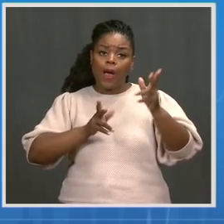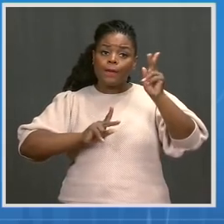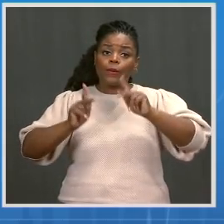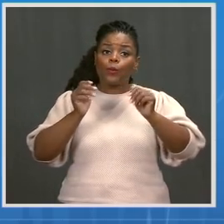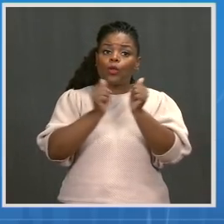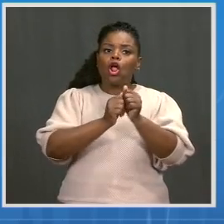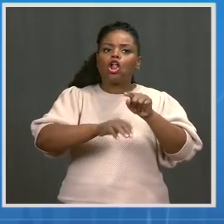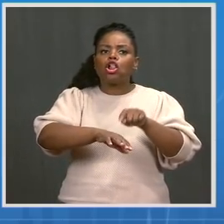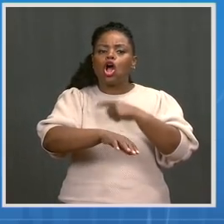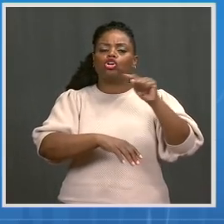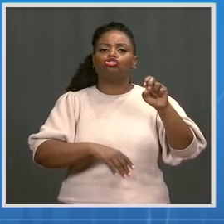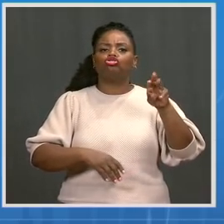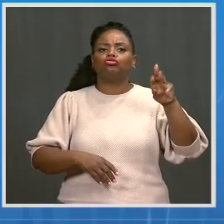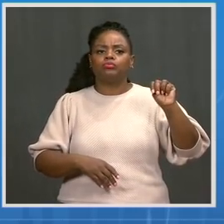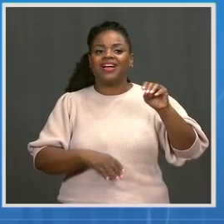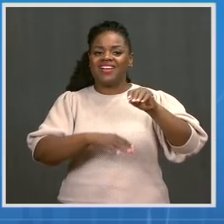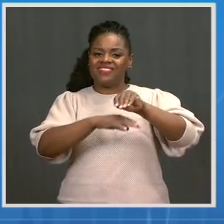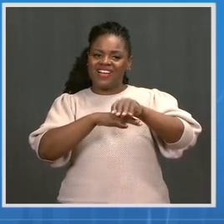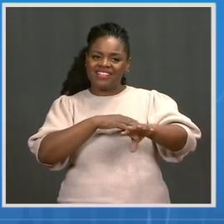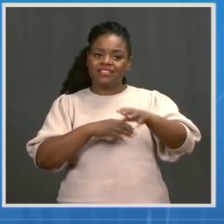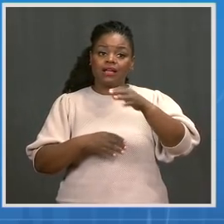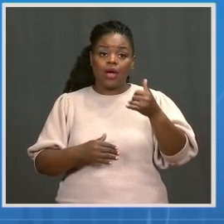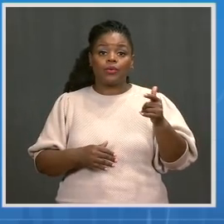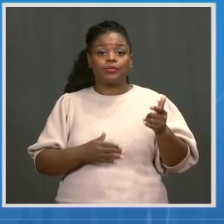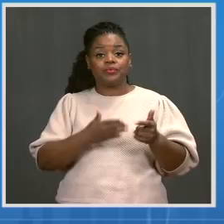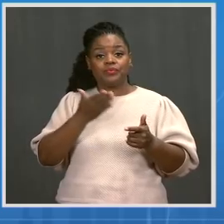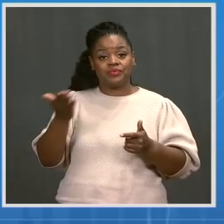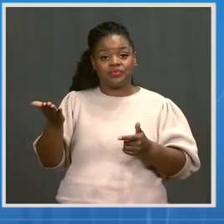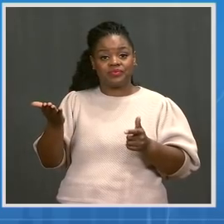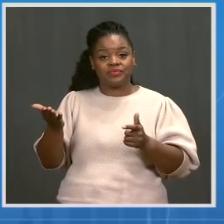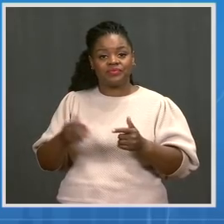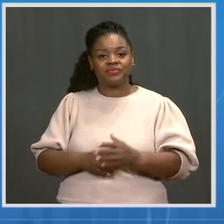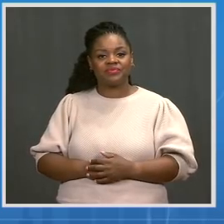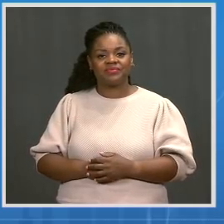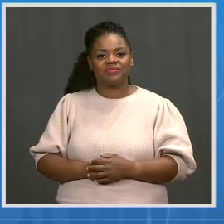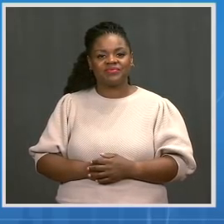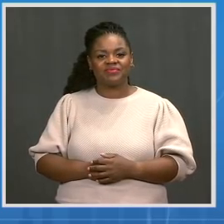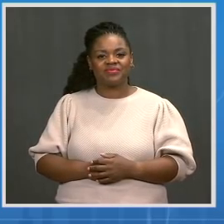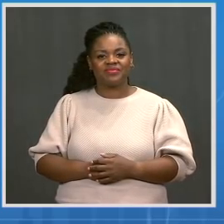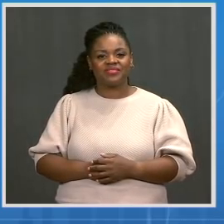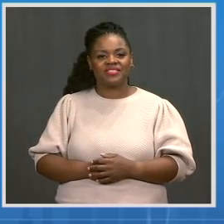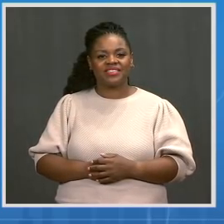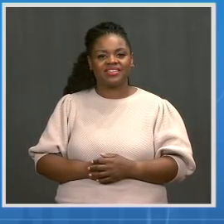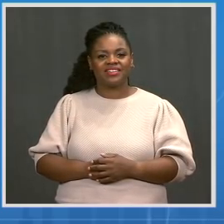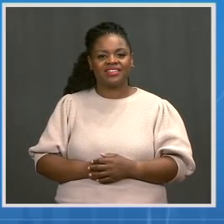And now, I'll now turn things over to Dr. Murthy. Surgeon General Murthy: Well thank you so much, Dr. Walensky.